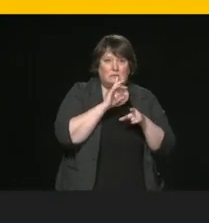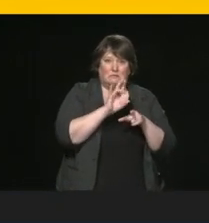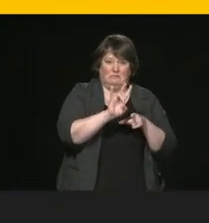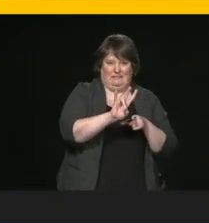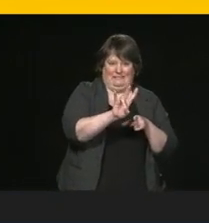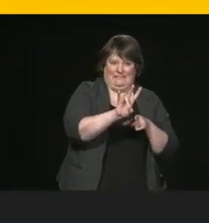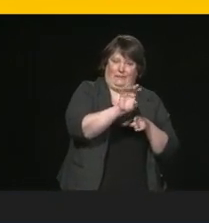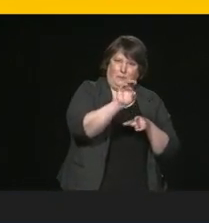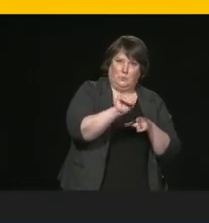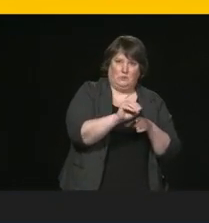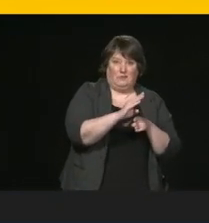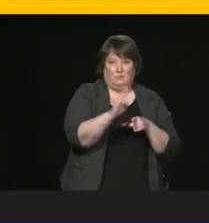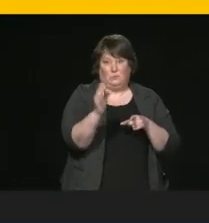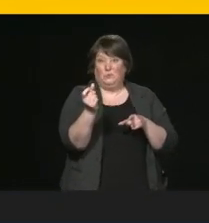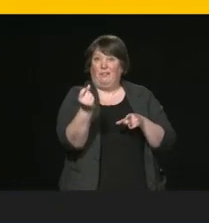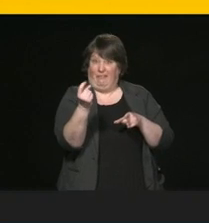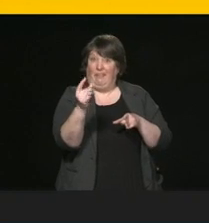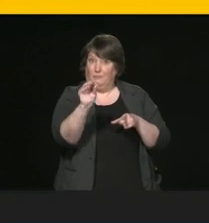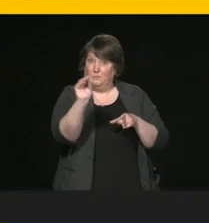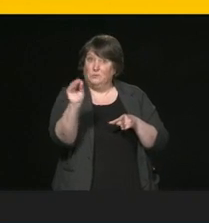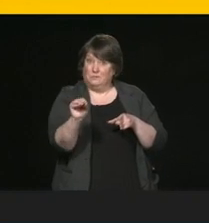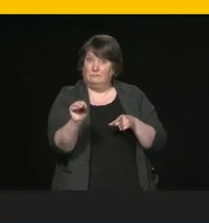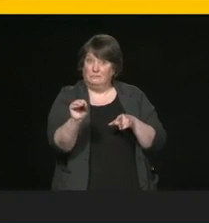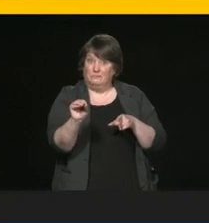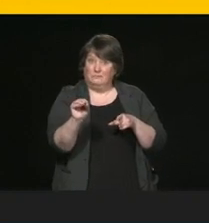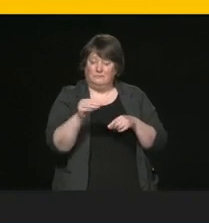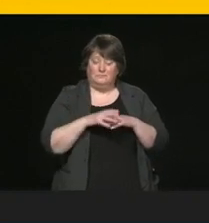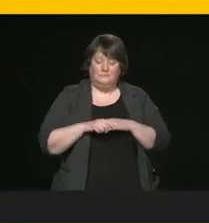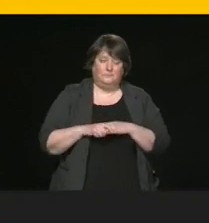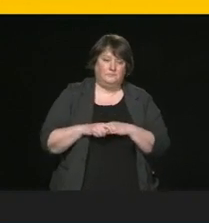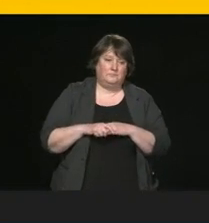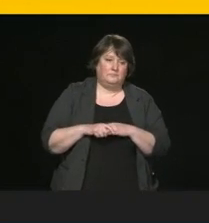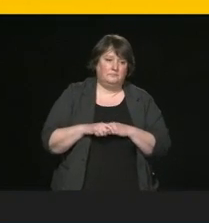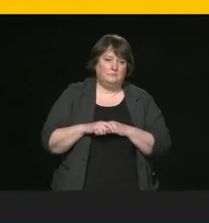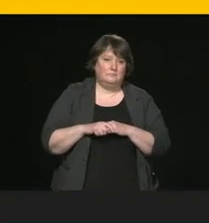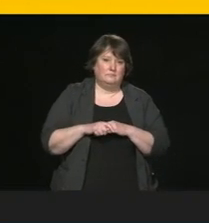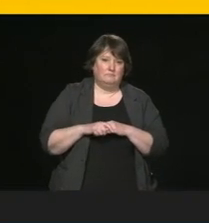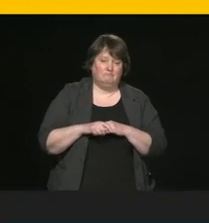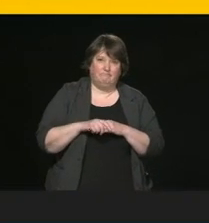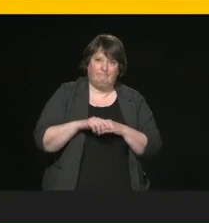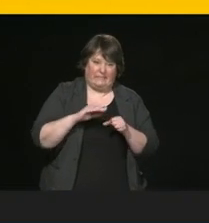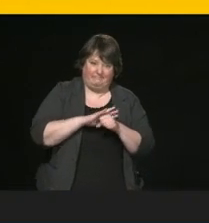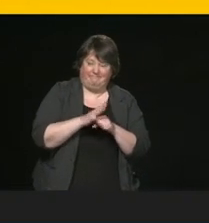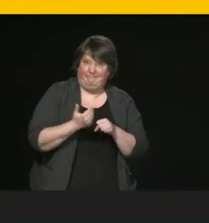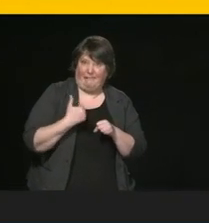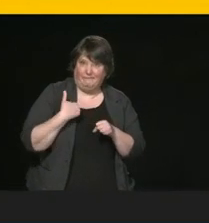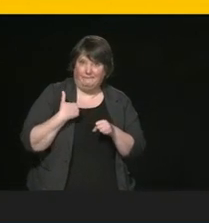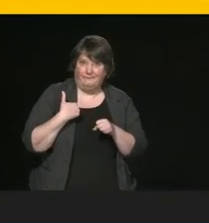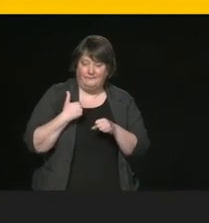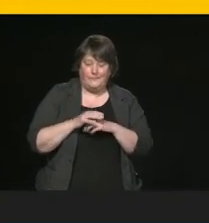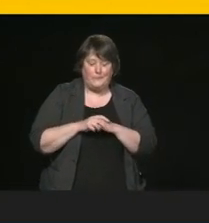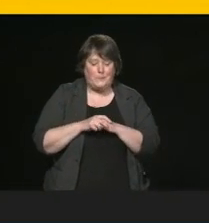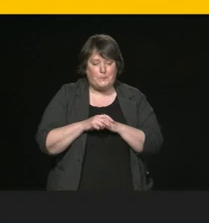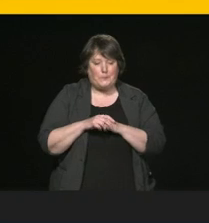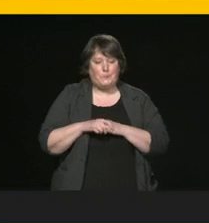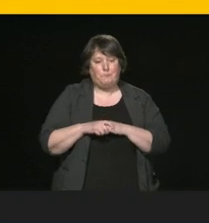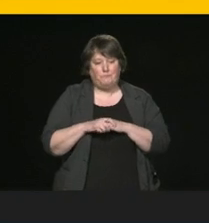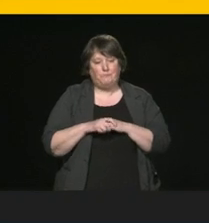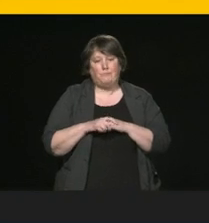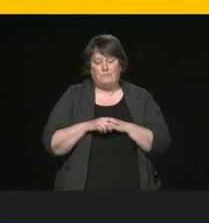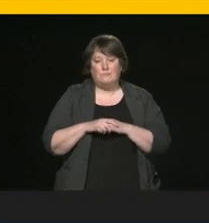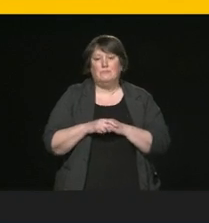WORKERS RANGES SOMEWHERE BETWEEN